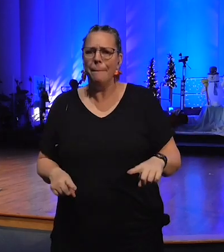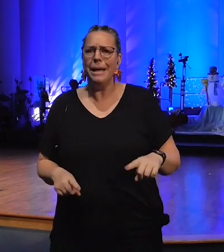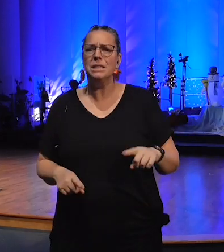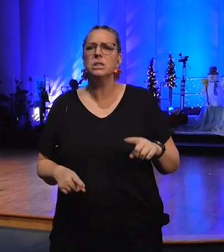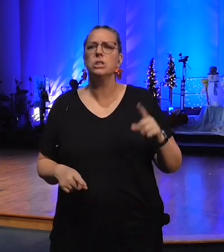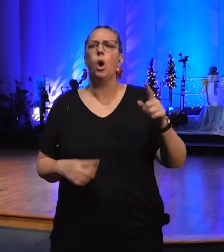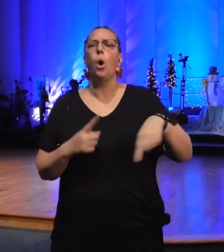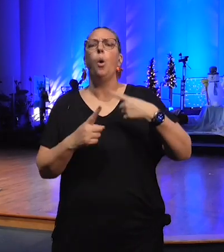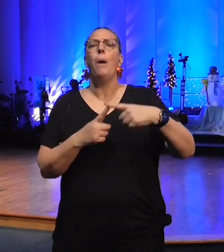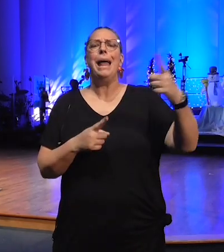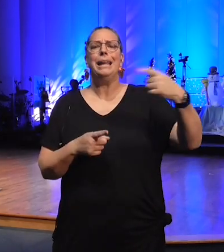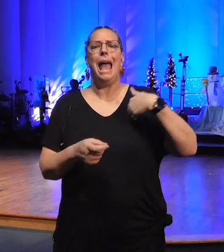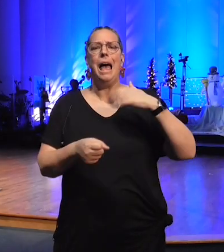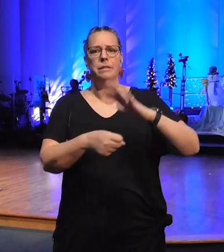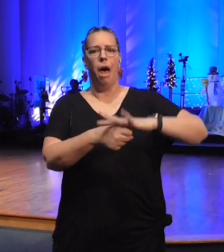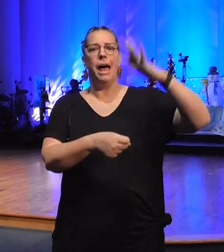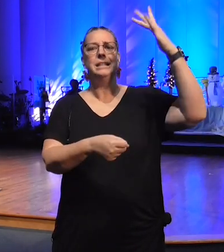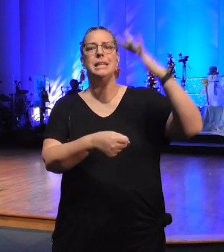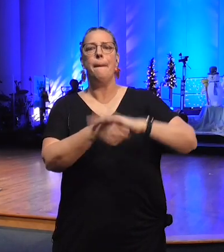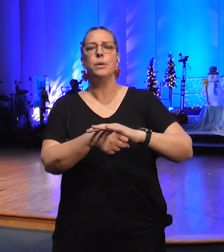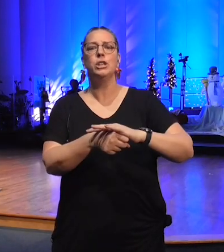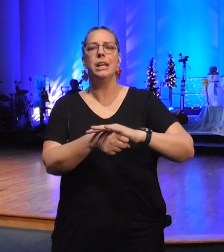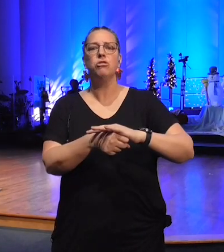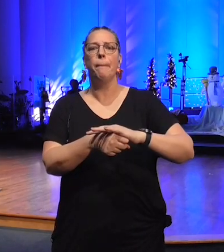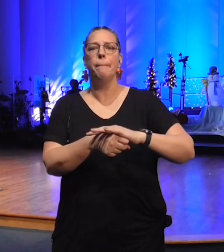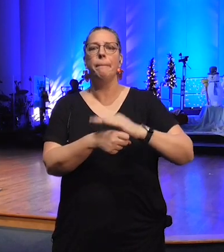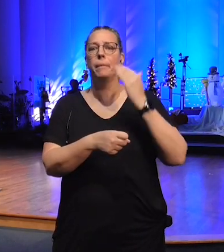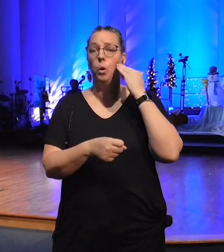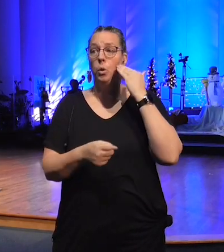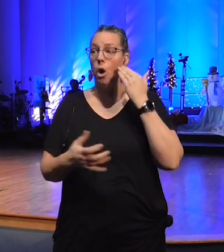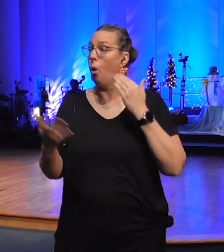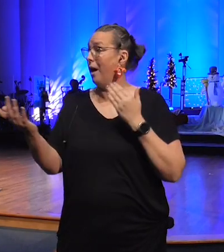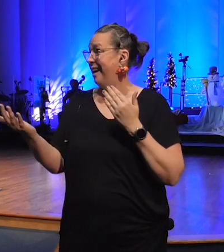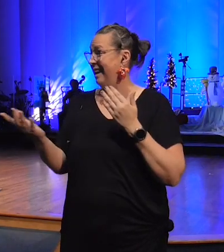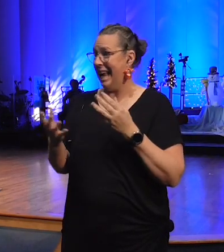we saw Frosty out here and you wonder well what happens when a snowman throws a temper t